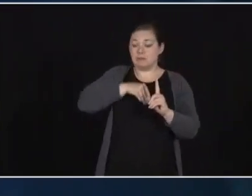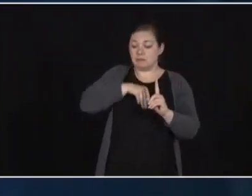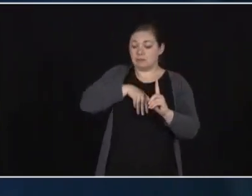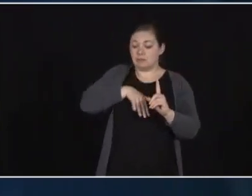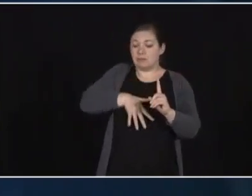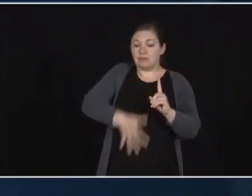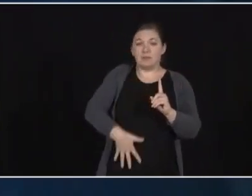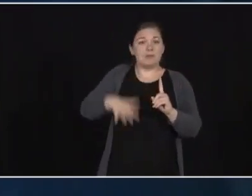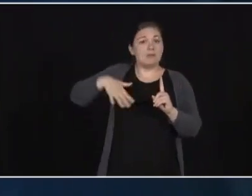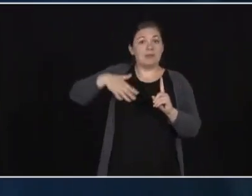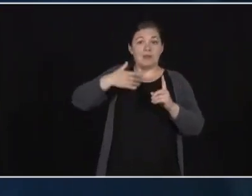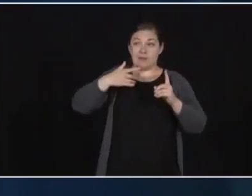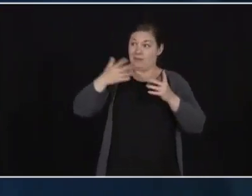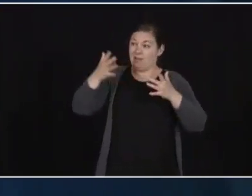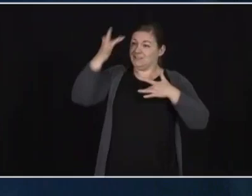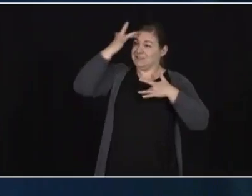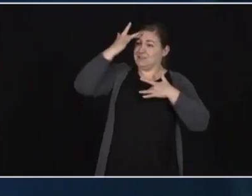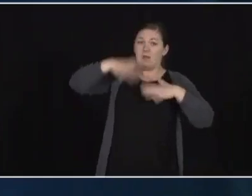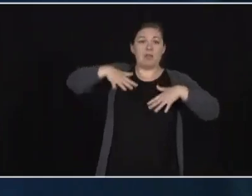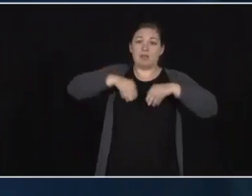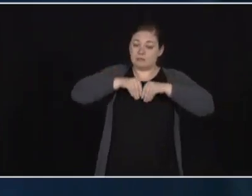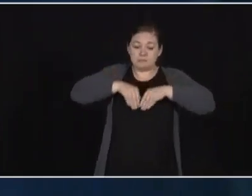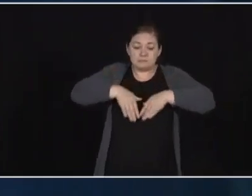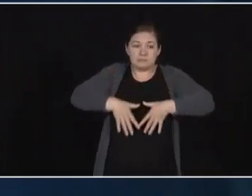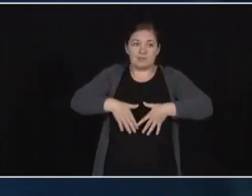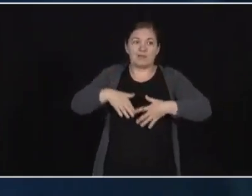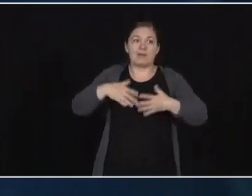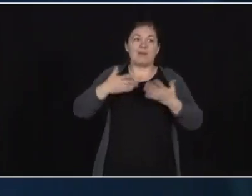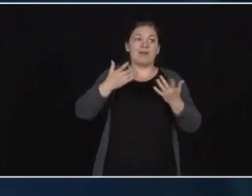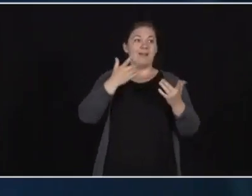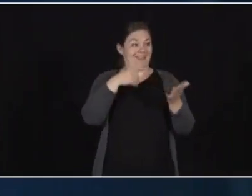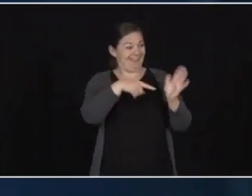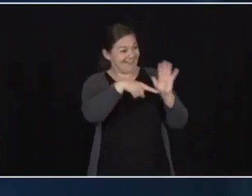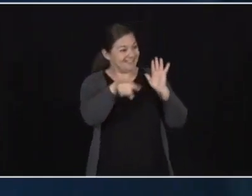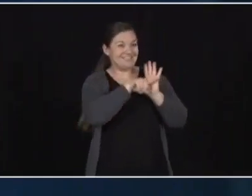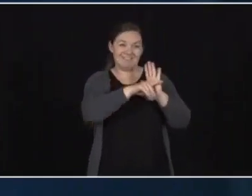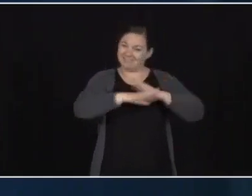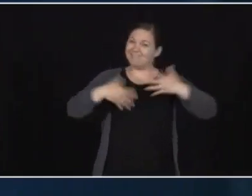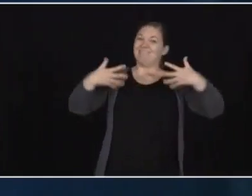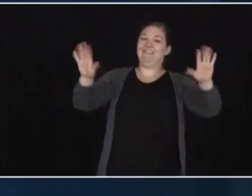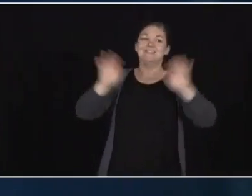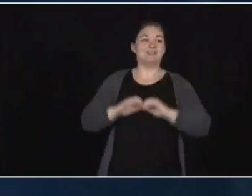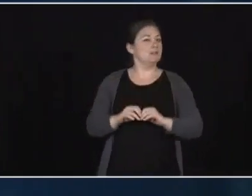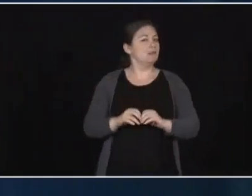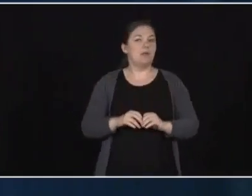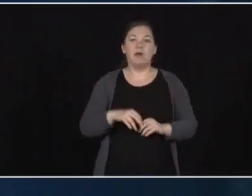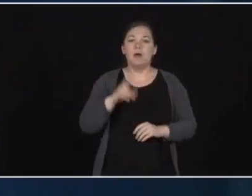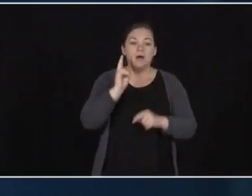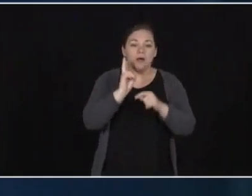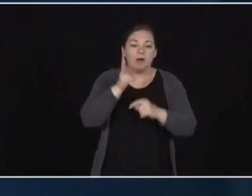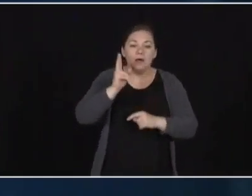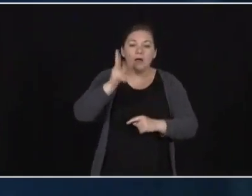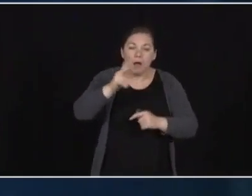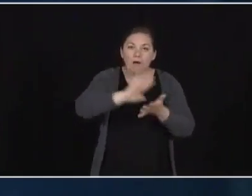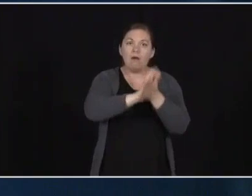free of disease and they could have been exposed to somebody with COVID and may have gotten the test before the disease had fully developed